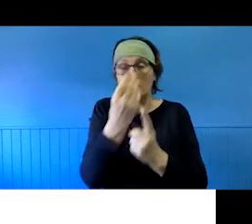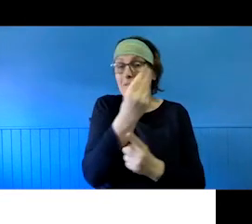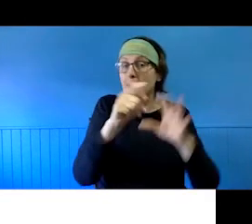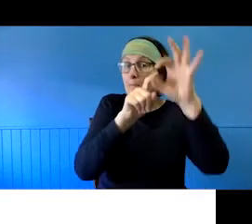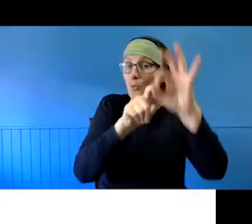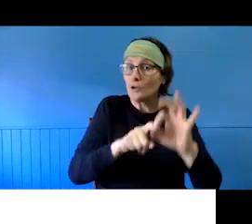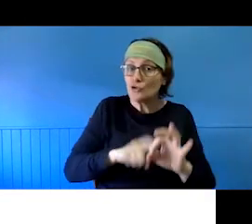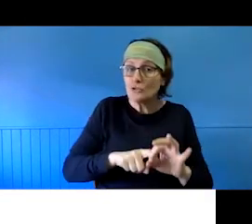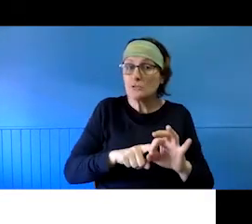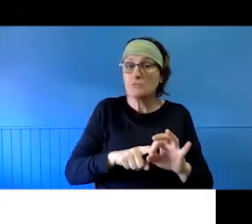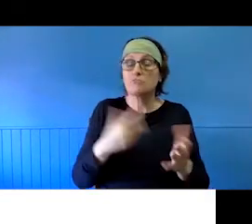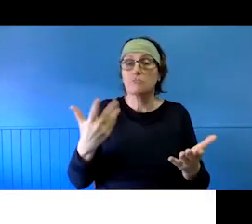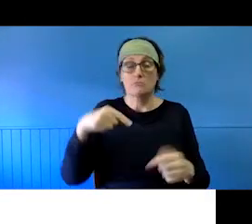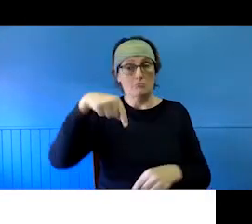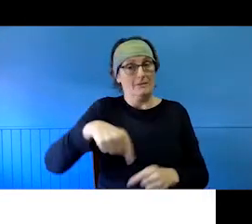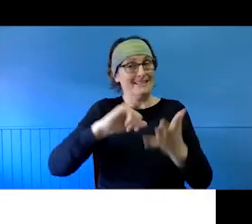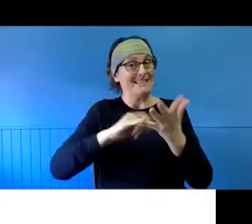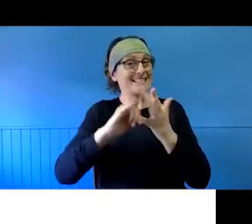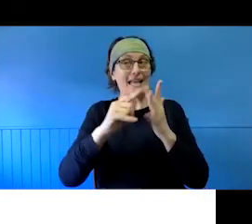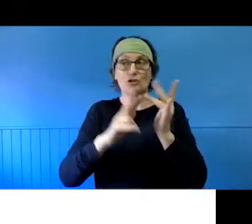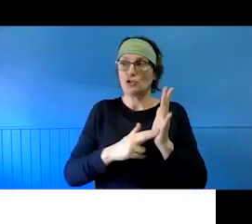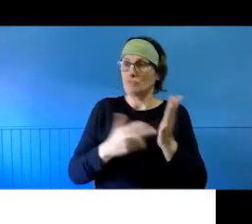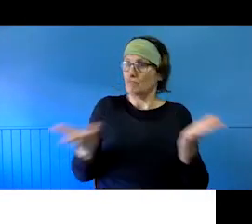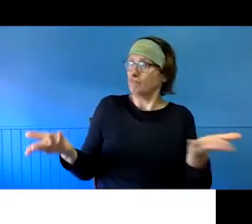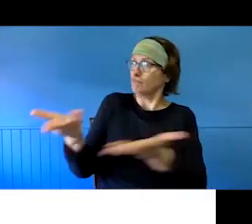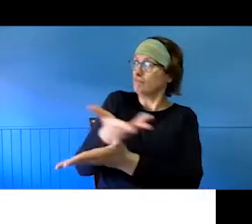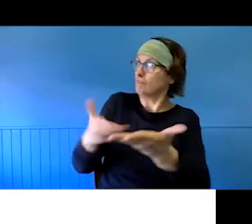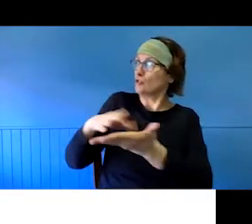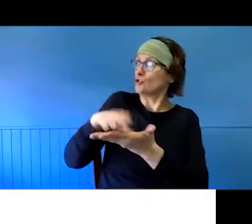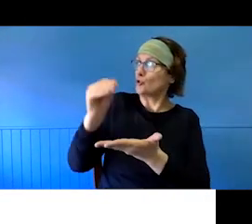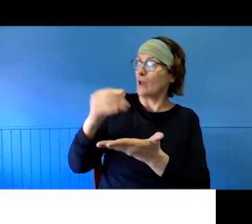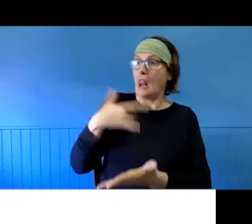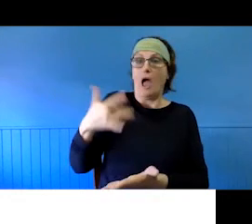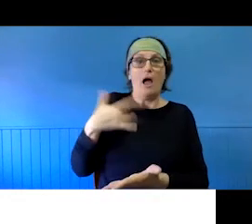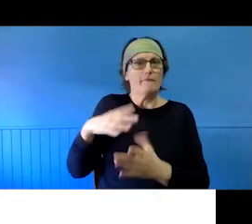are: What are the main reasons that you want to have your live stream session?